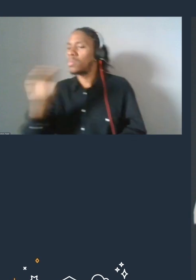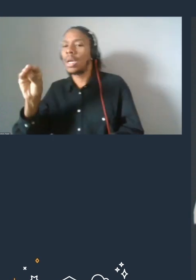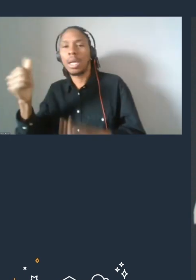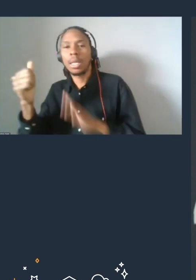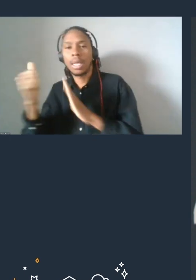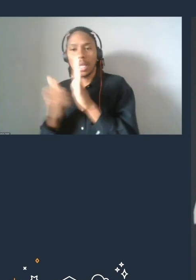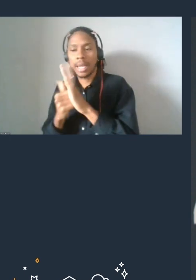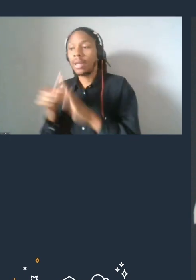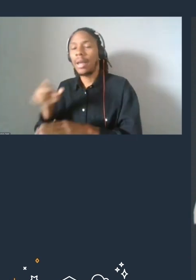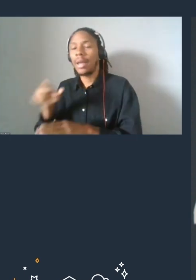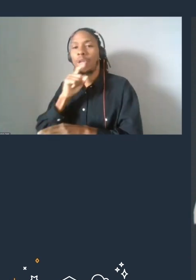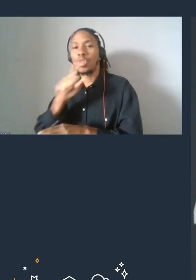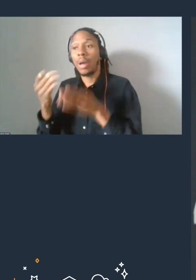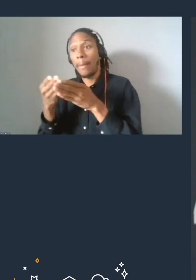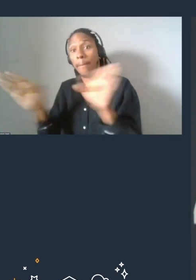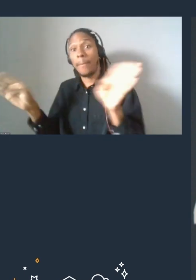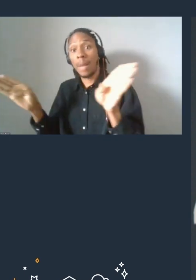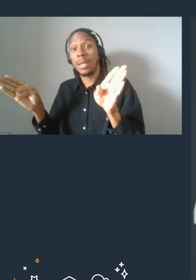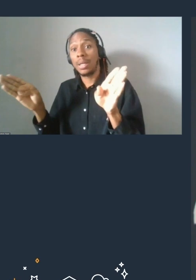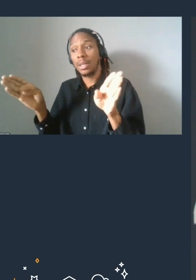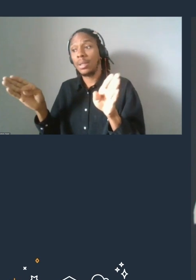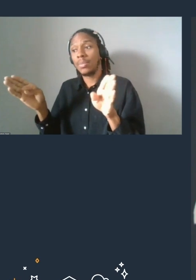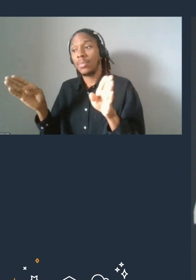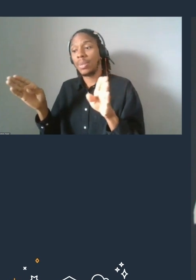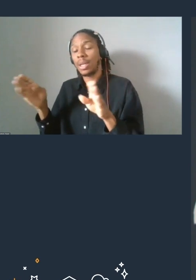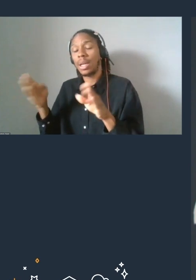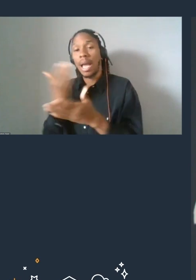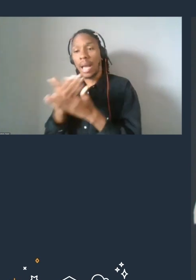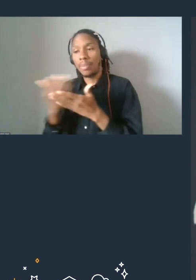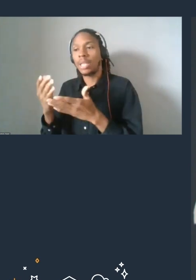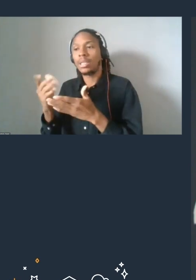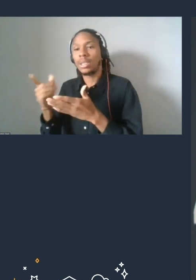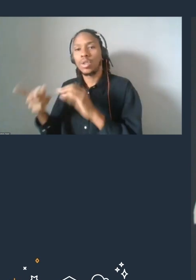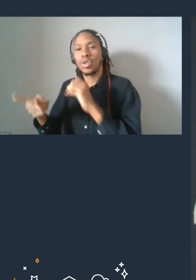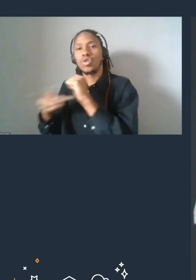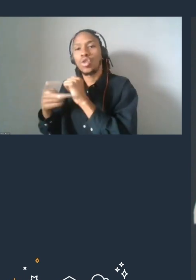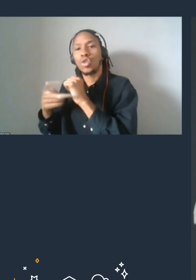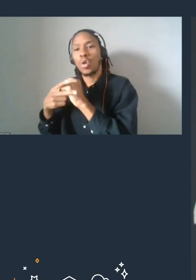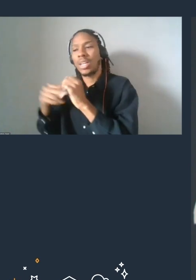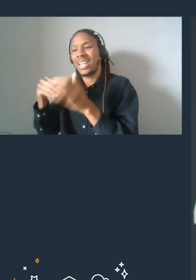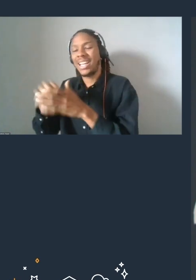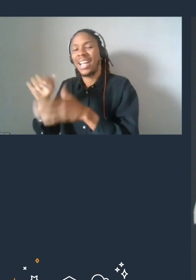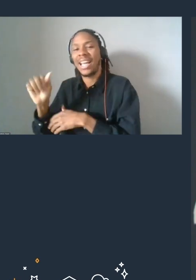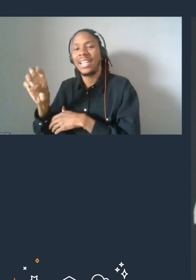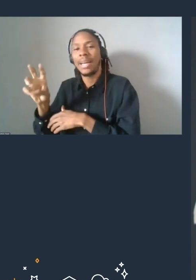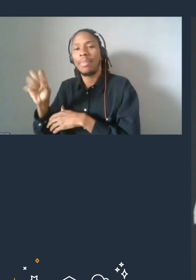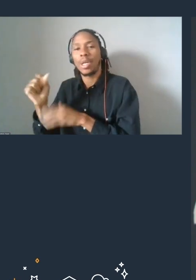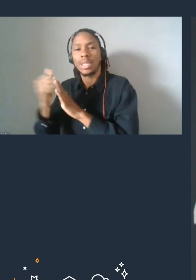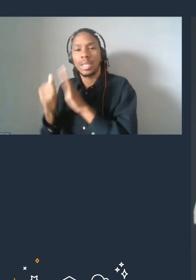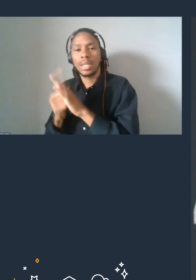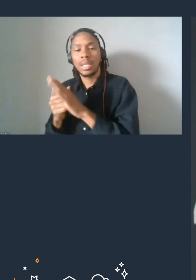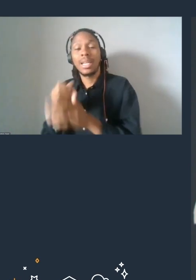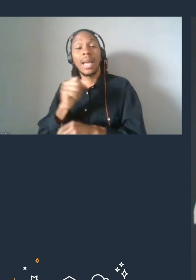that your public objects are being stored centrally in an AWS account. So you wanna make sure that all of your intended access